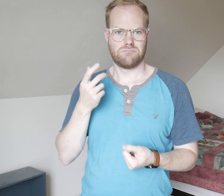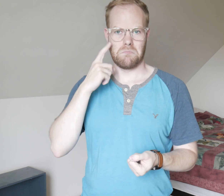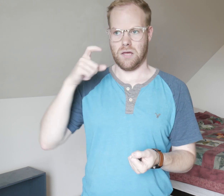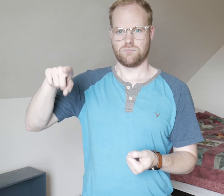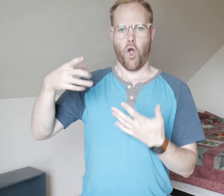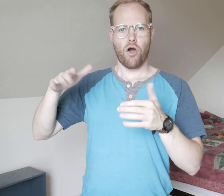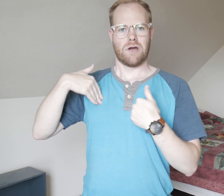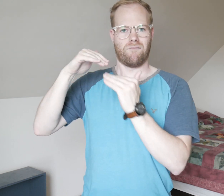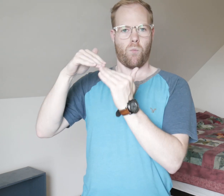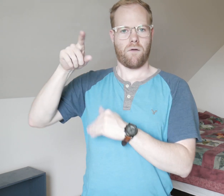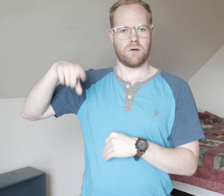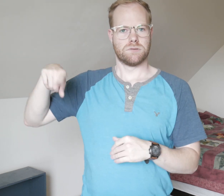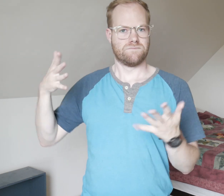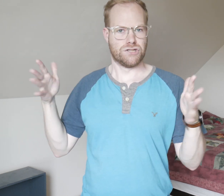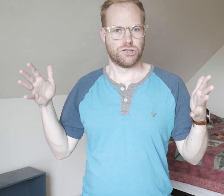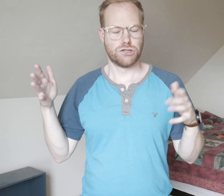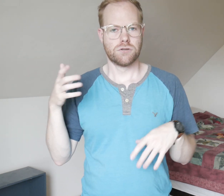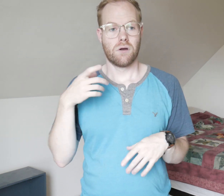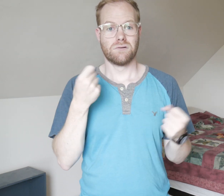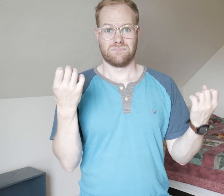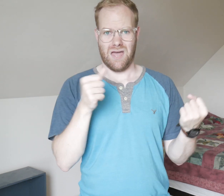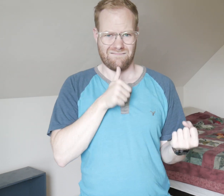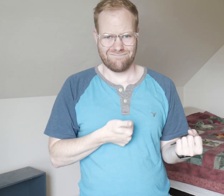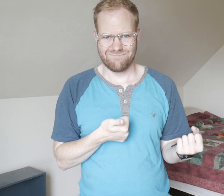That’s because they already have equivalency, while sign doesn’t.